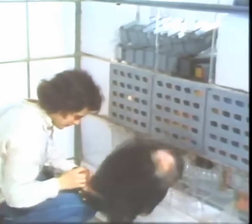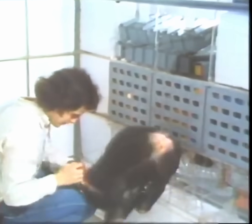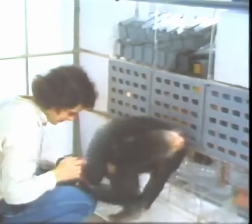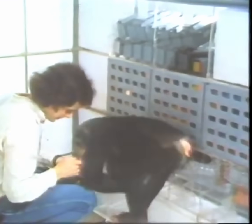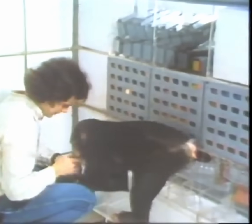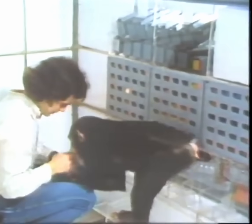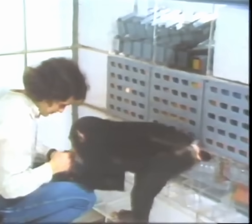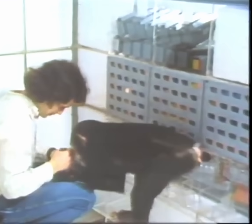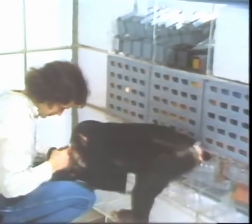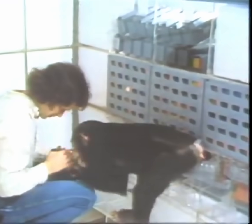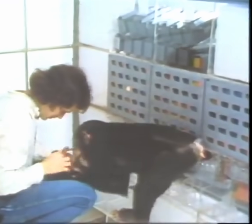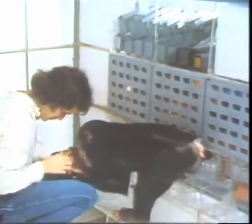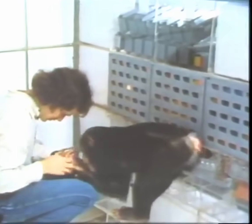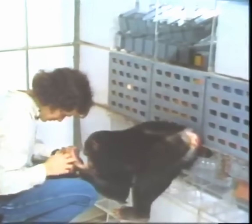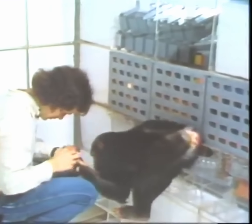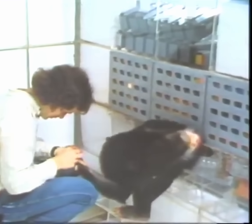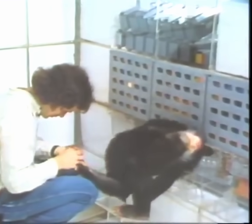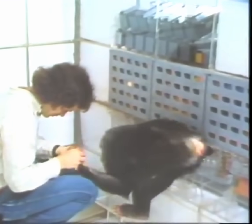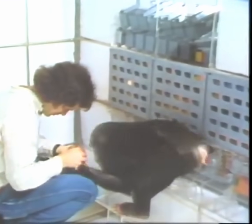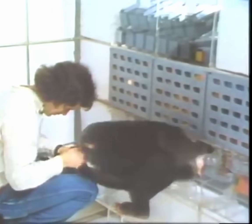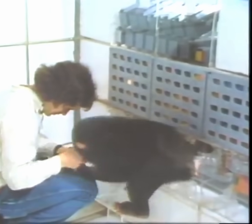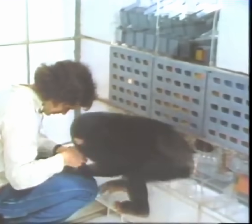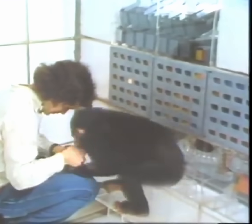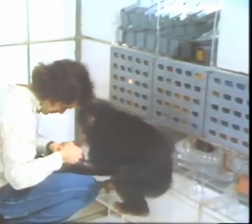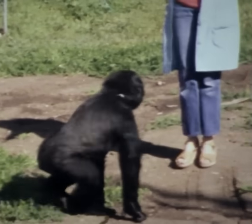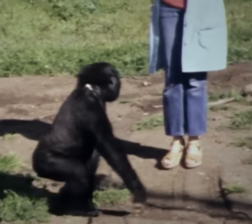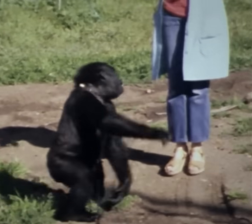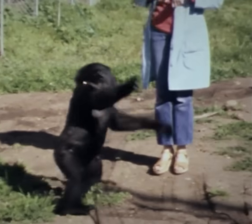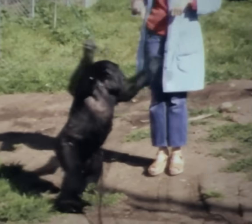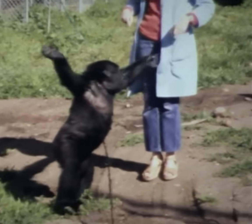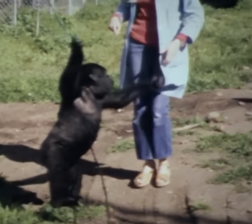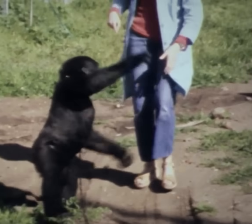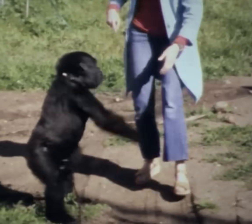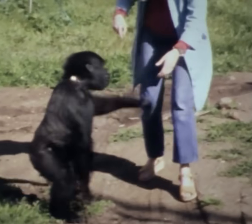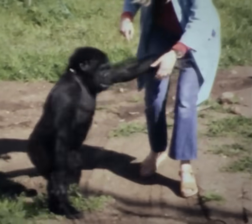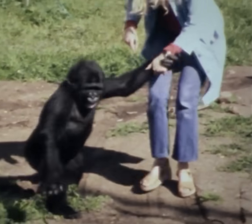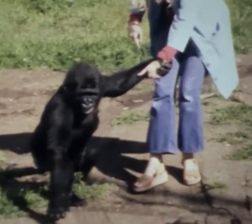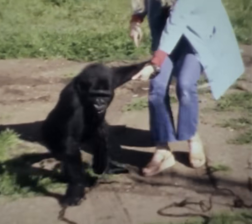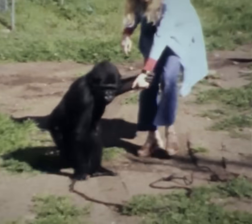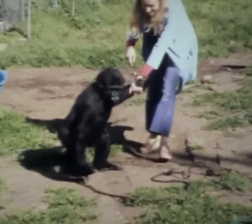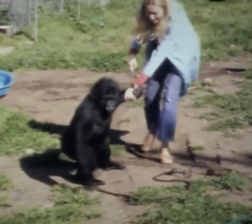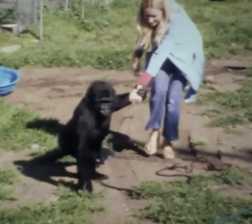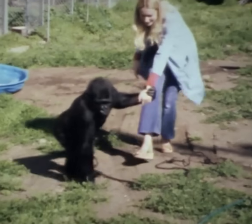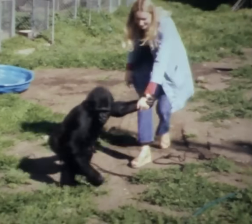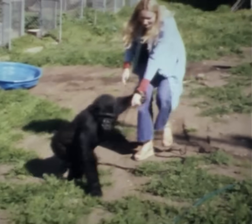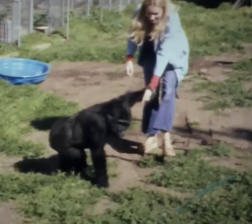if apes could learn language, was that even the right question? Why did we need animals to communicate on human terms?